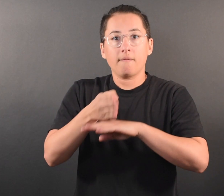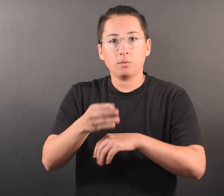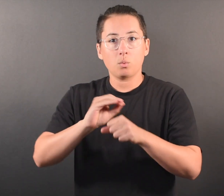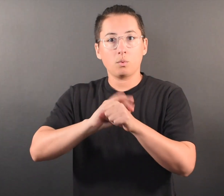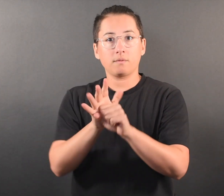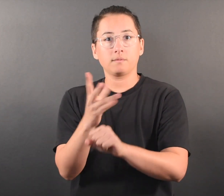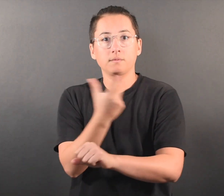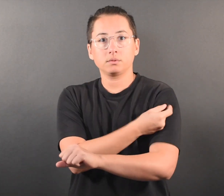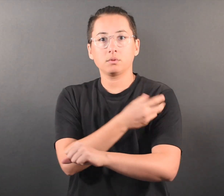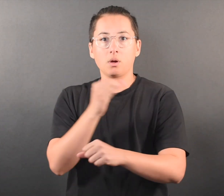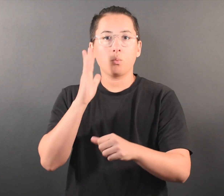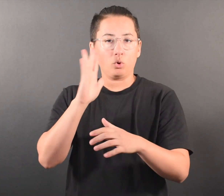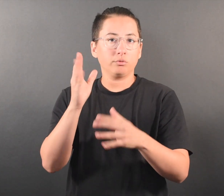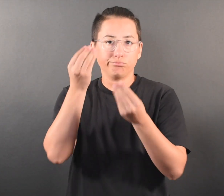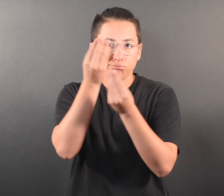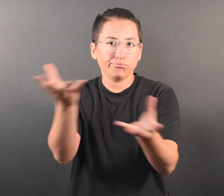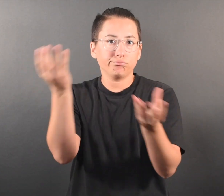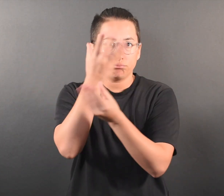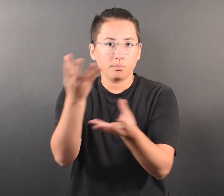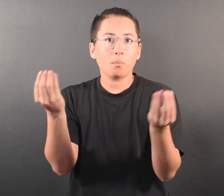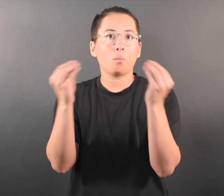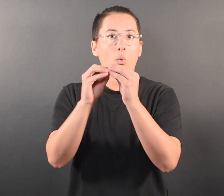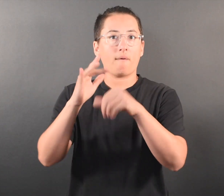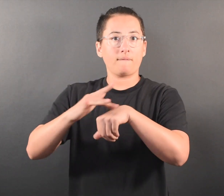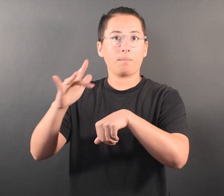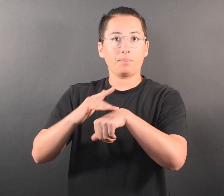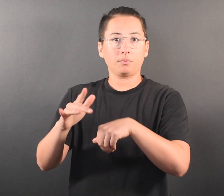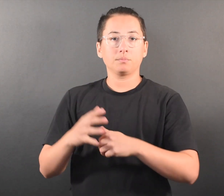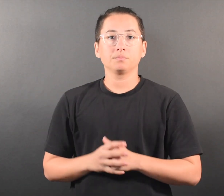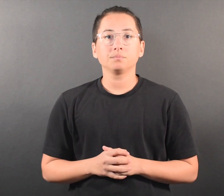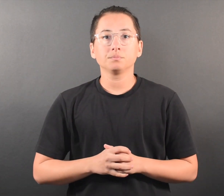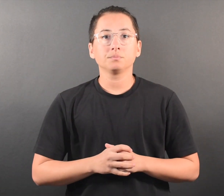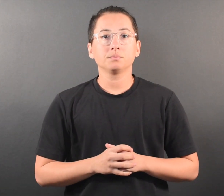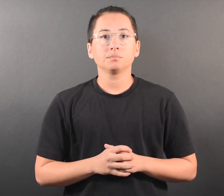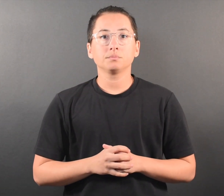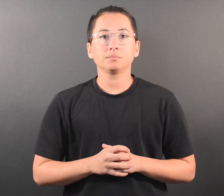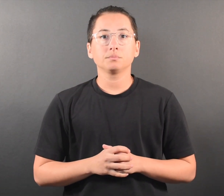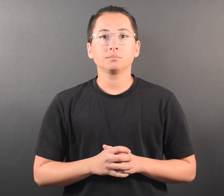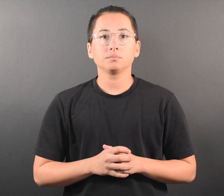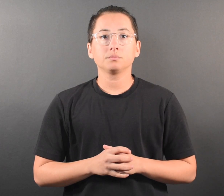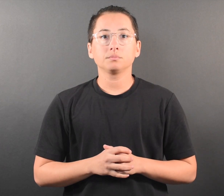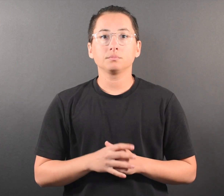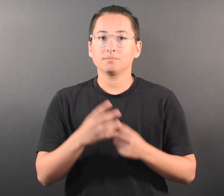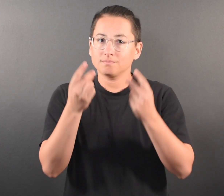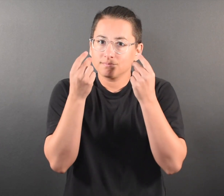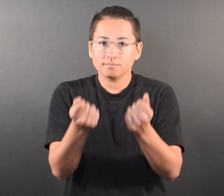GBS happening after COVID-19 vaccination and will share more information as it becomes available.